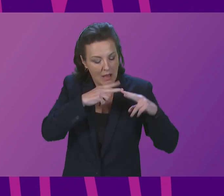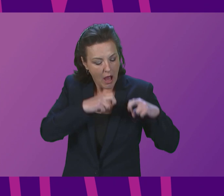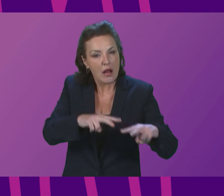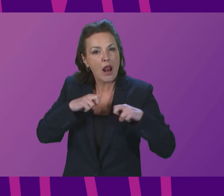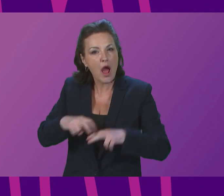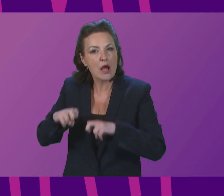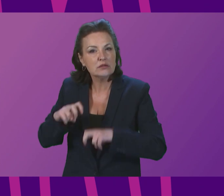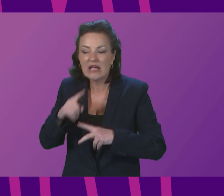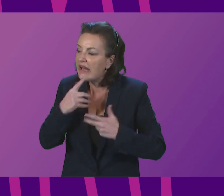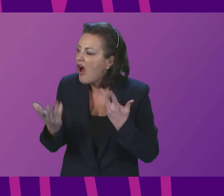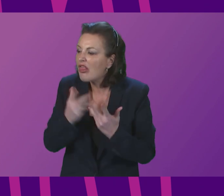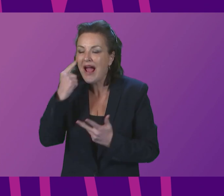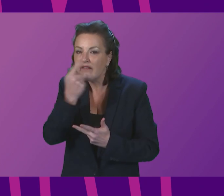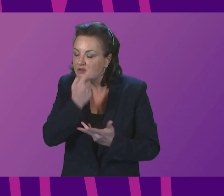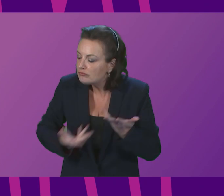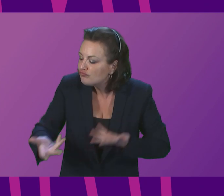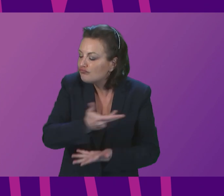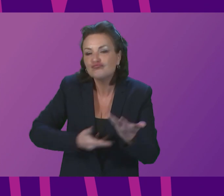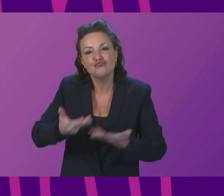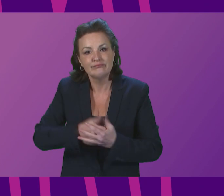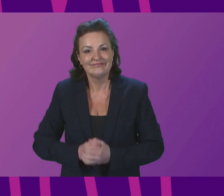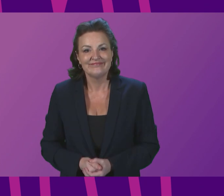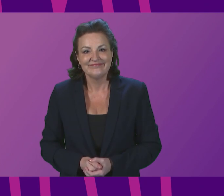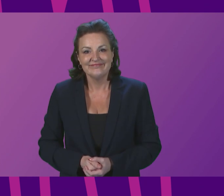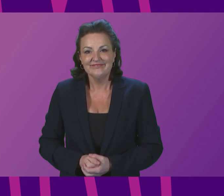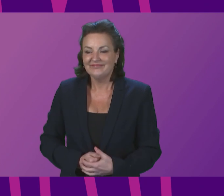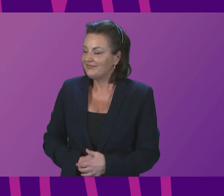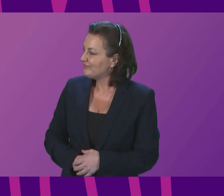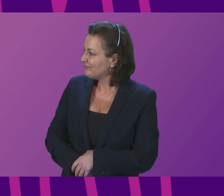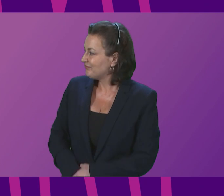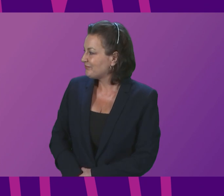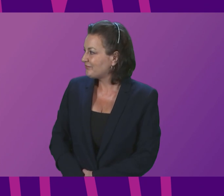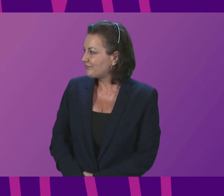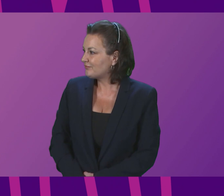available evidence.